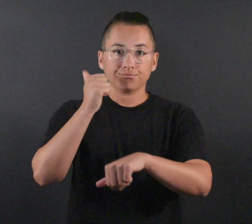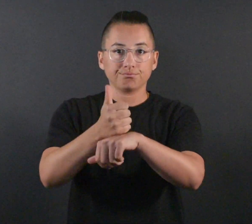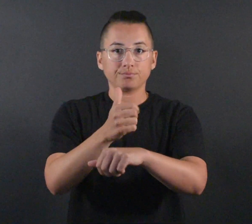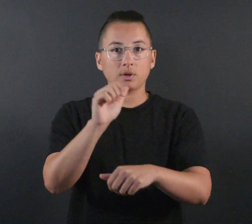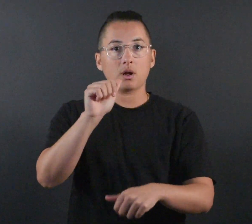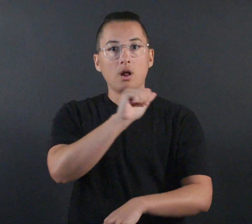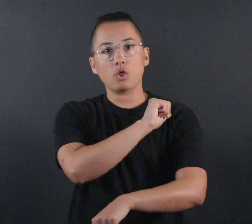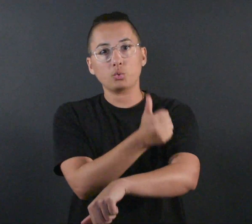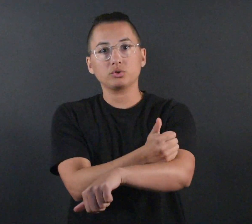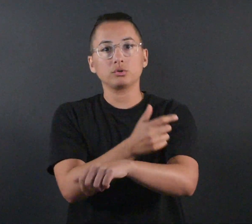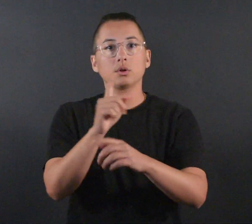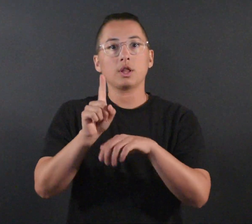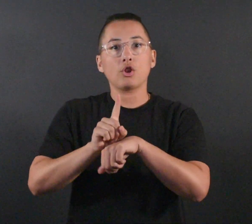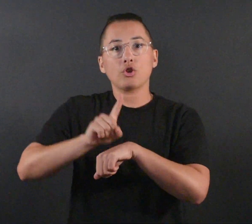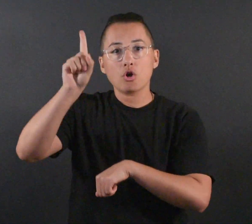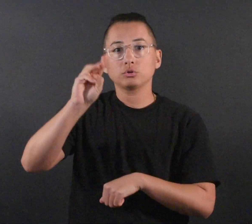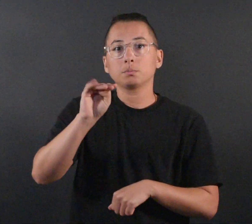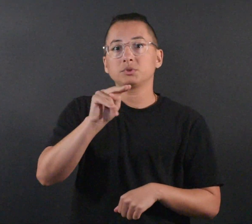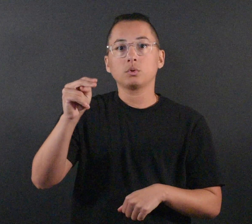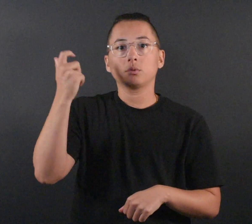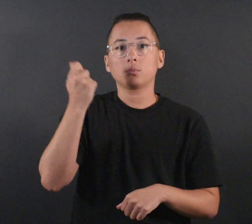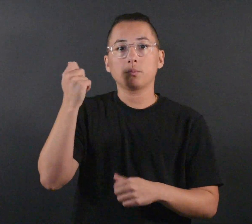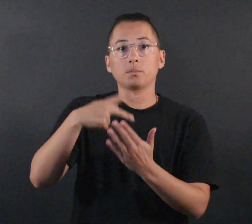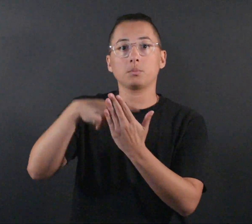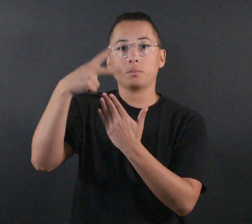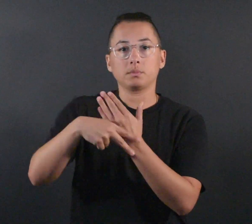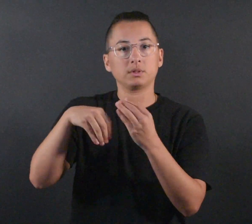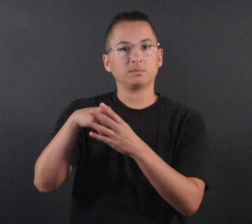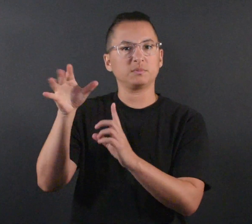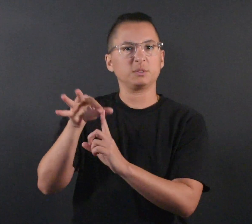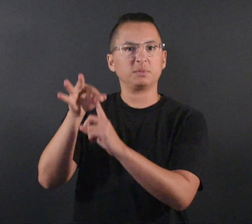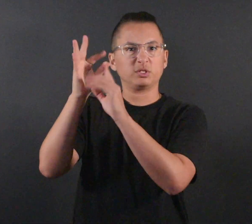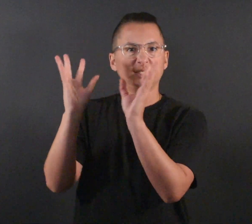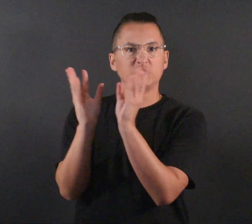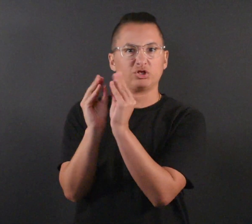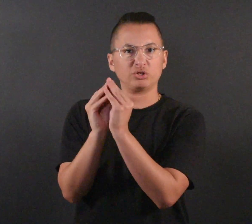reauthorized the Launch Minnesota Grant Program in its Special Session,